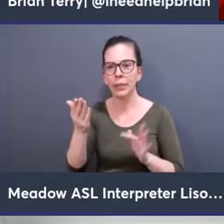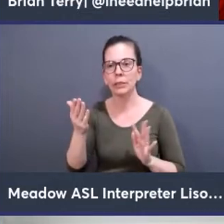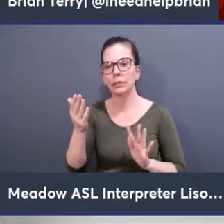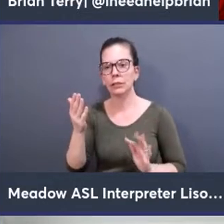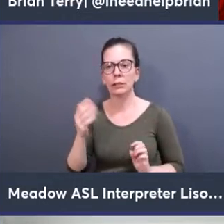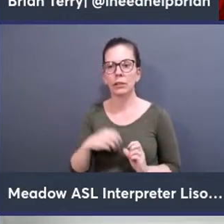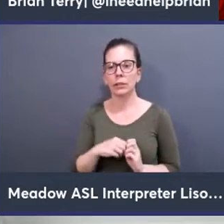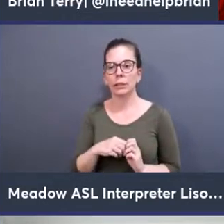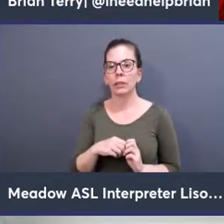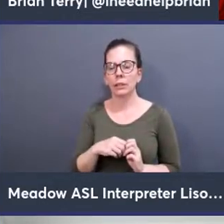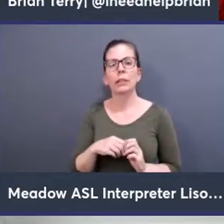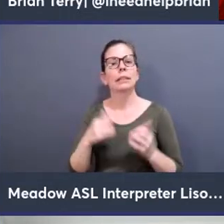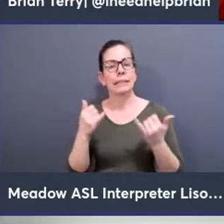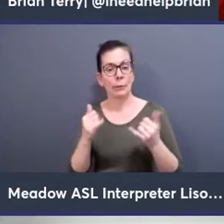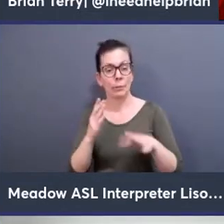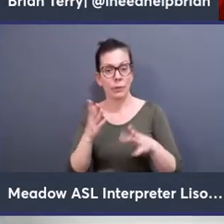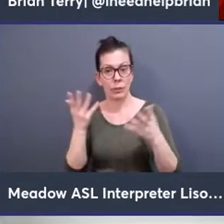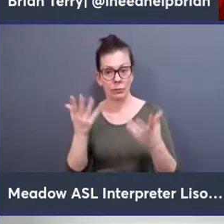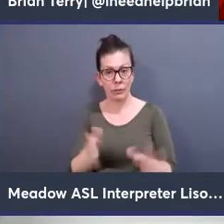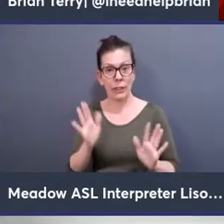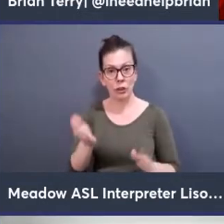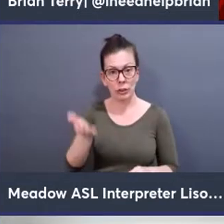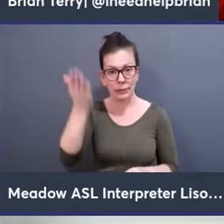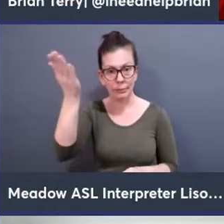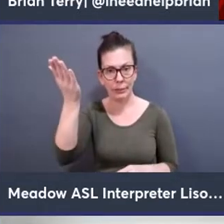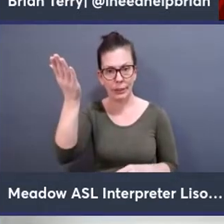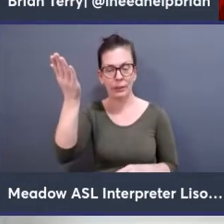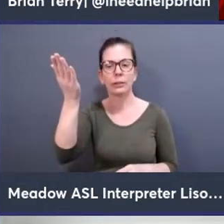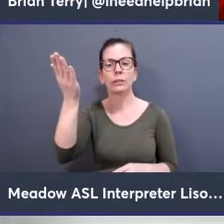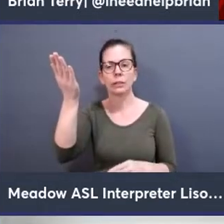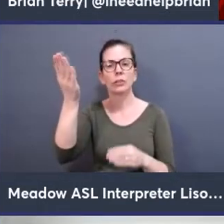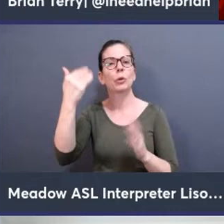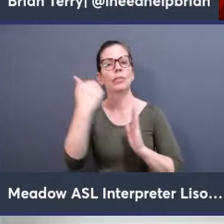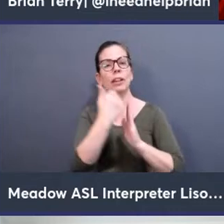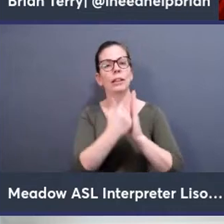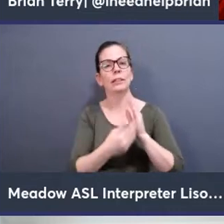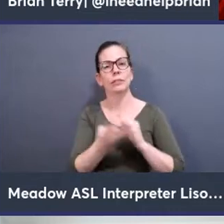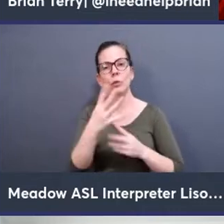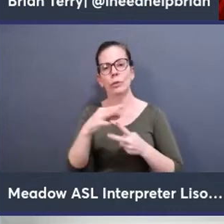And so after it's submitted in, then you have a list of four features in here.